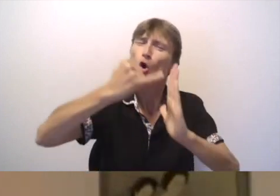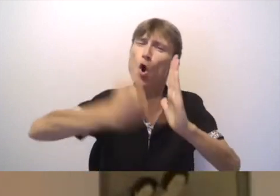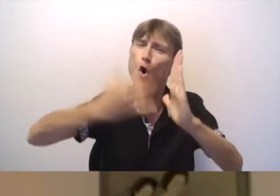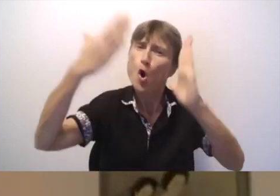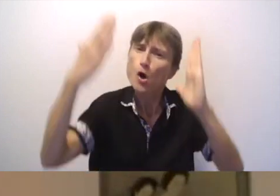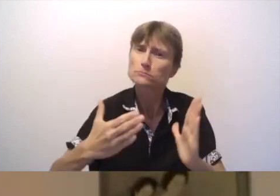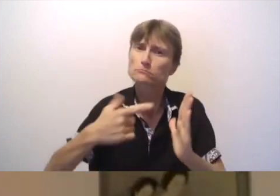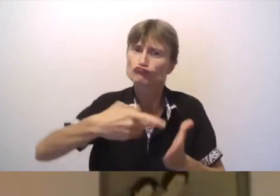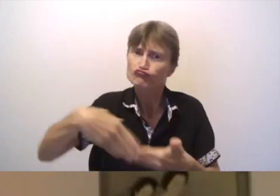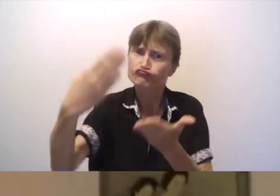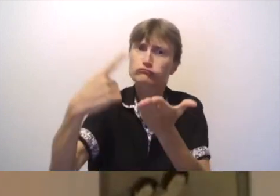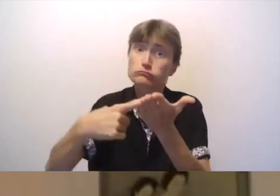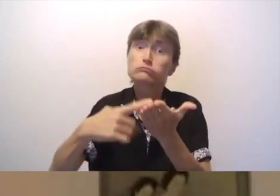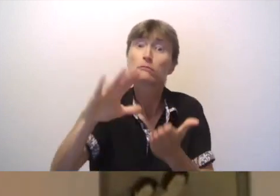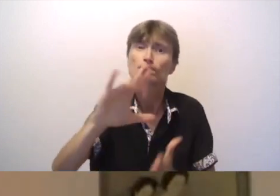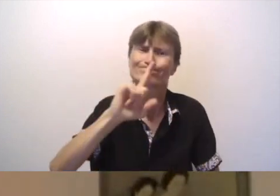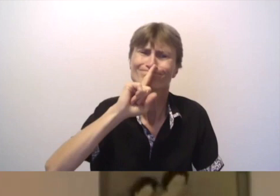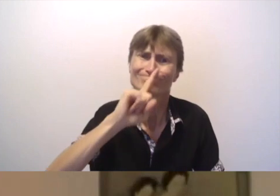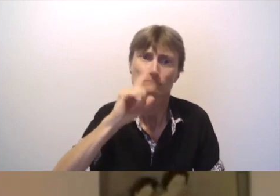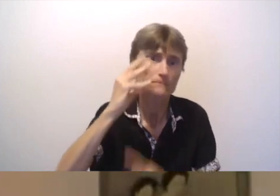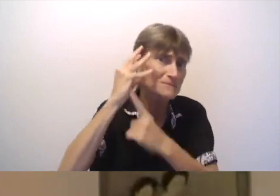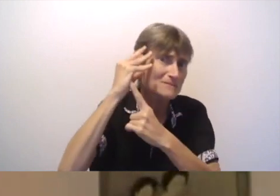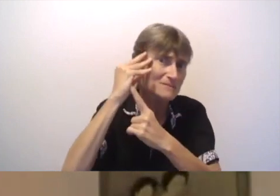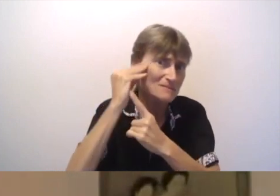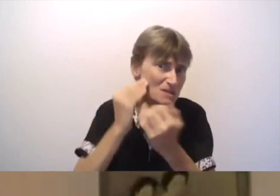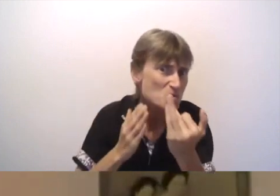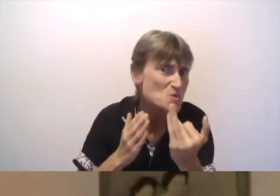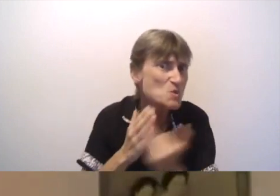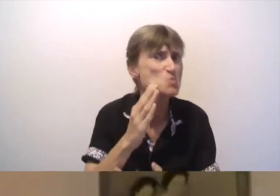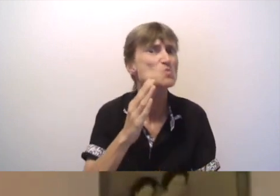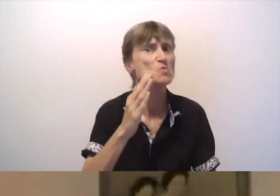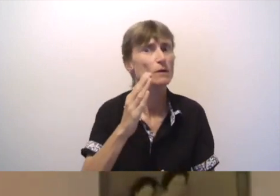their lived experience and that was mentioned in the ryan video